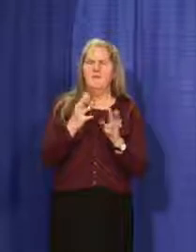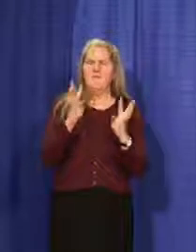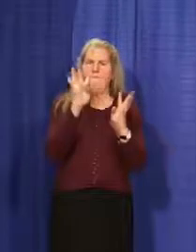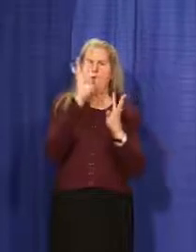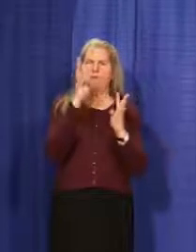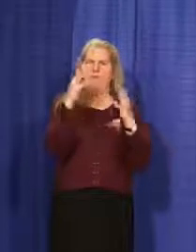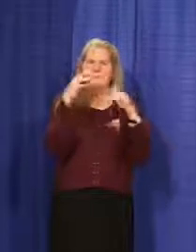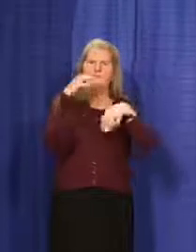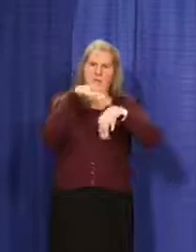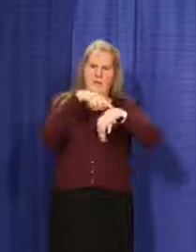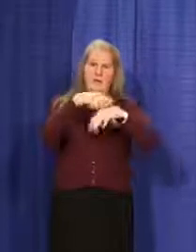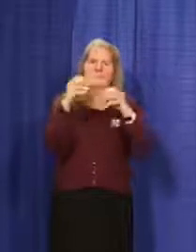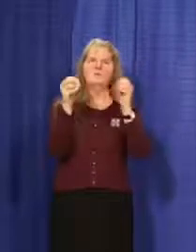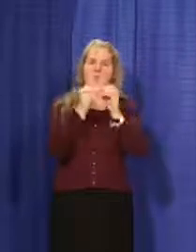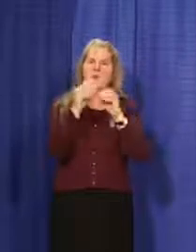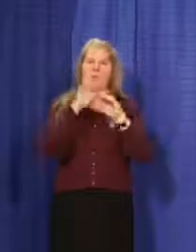It has four times the amount of